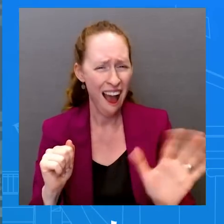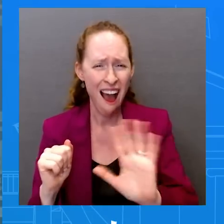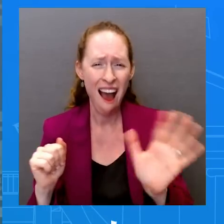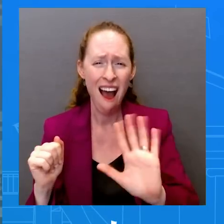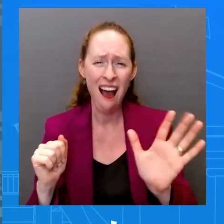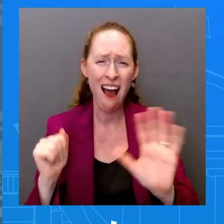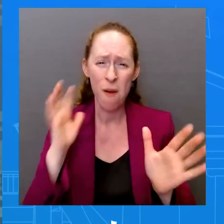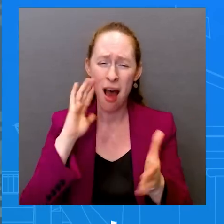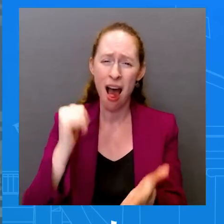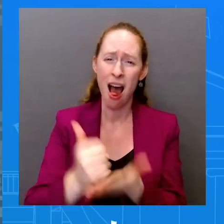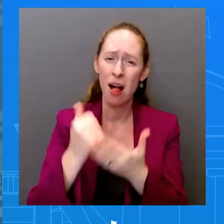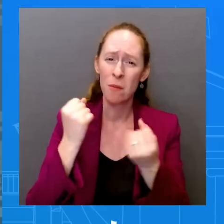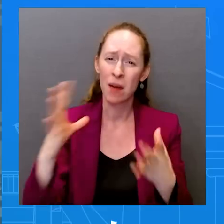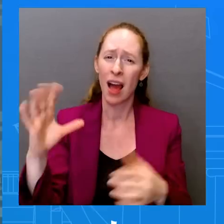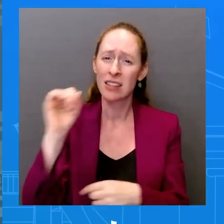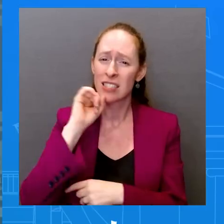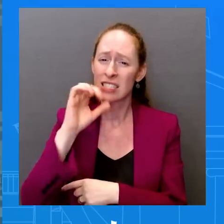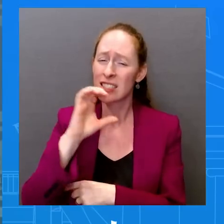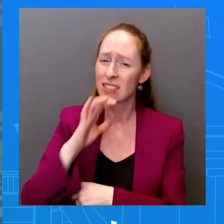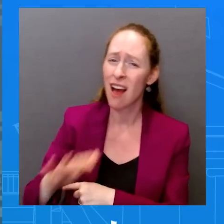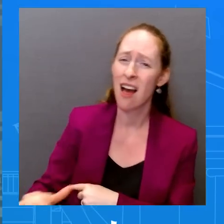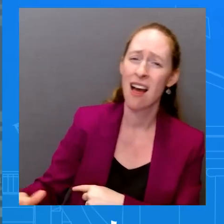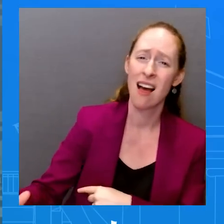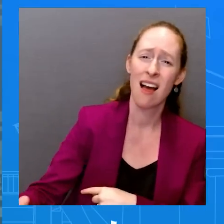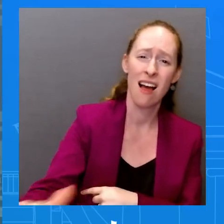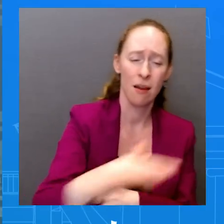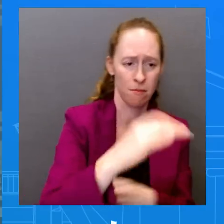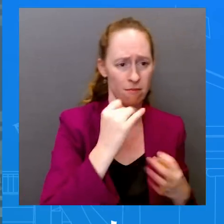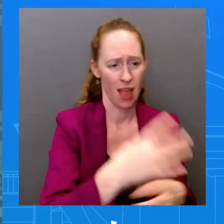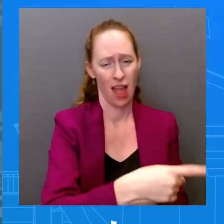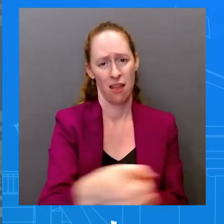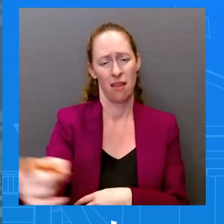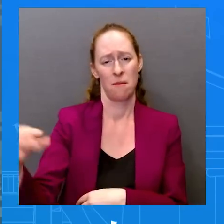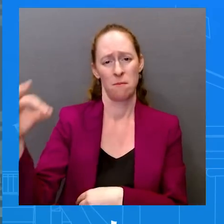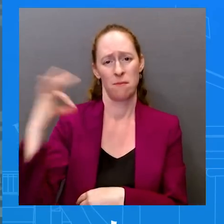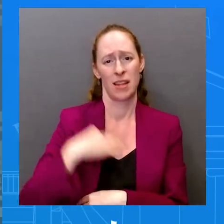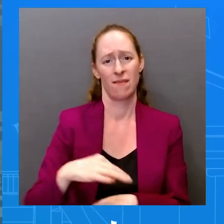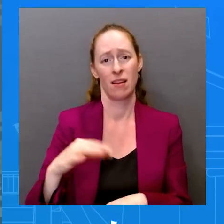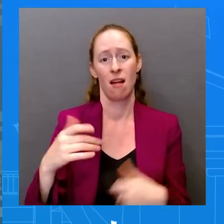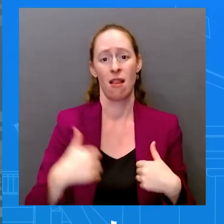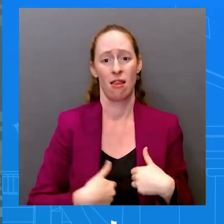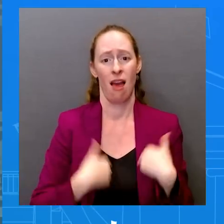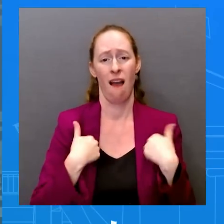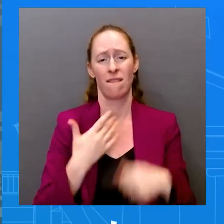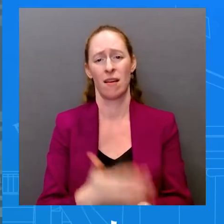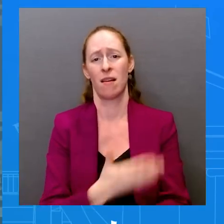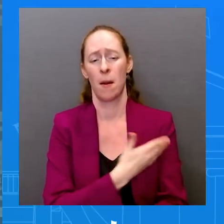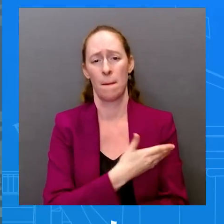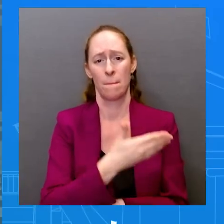when you think about beating Big Pharma, something that Democrats and congressional members have been trying to do for decades,